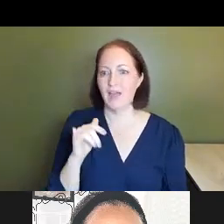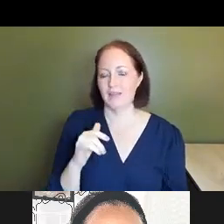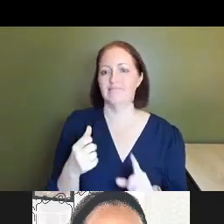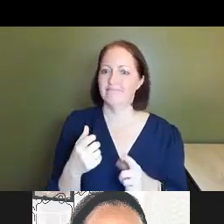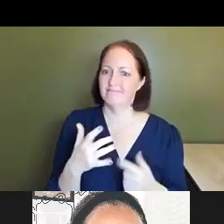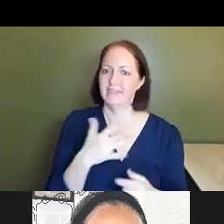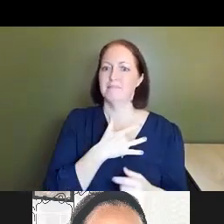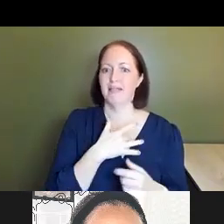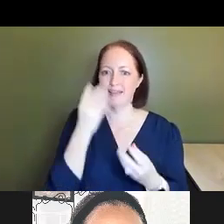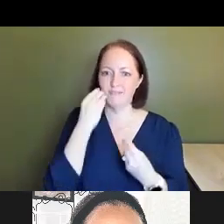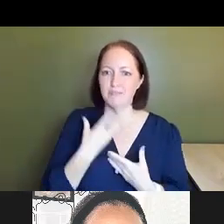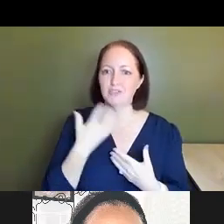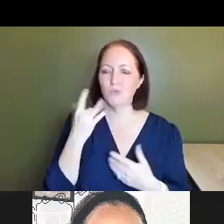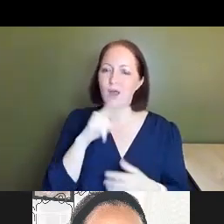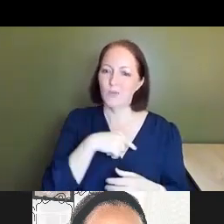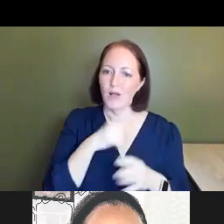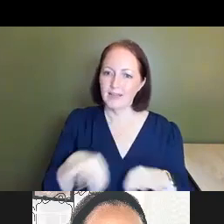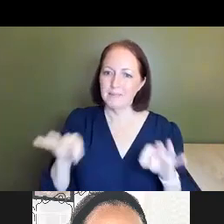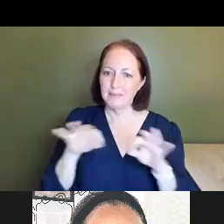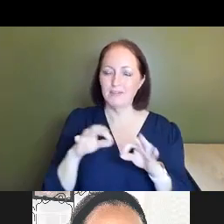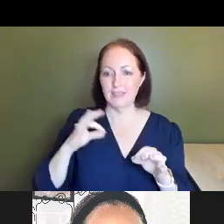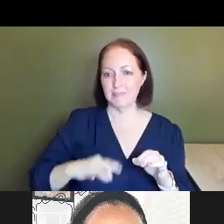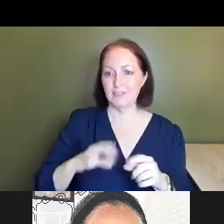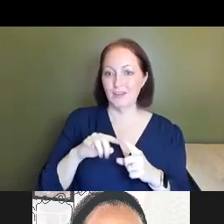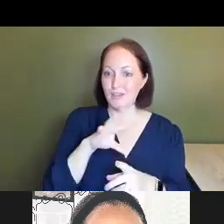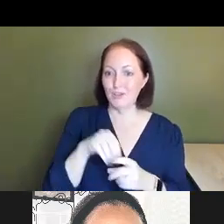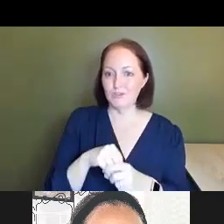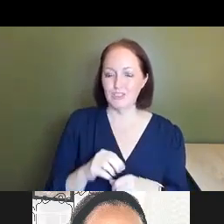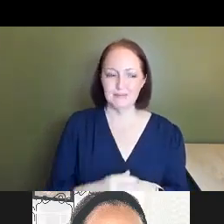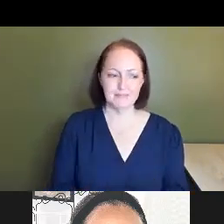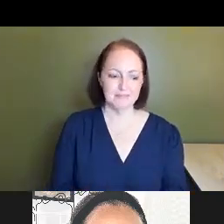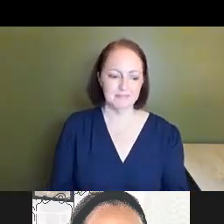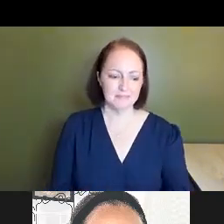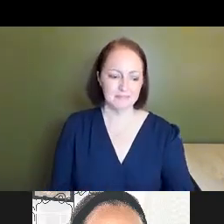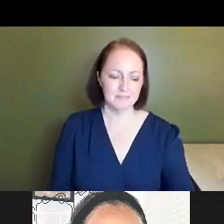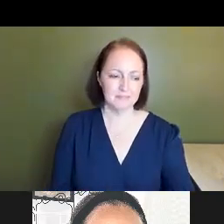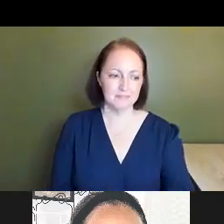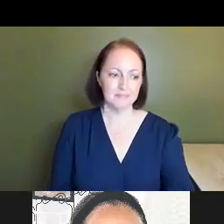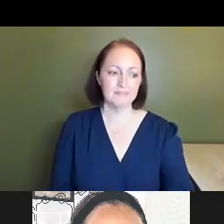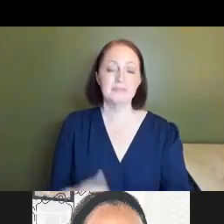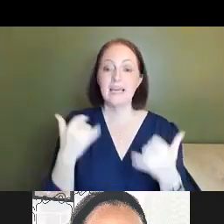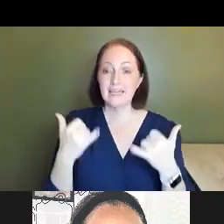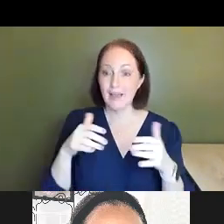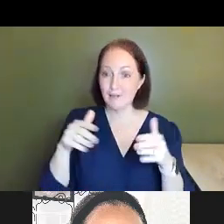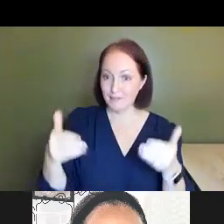on why quality matters and the benefits of inclusion. So now that we've introduced ourselves